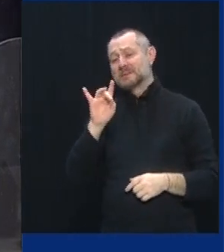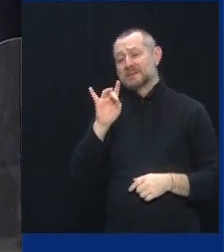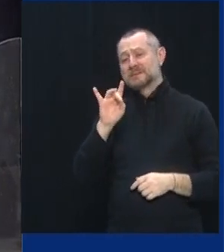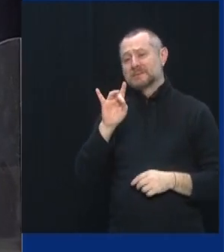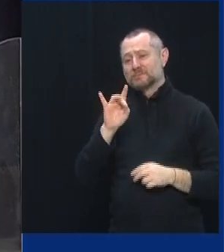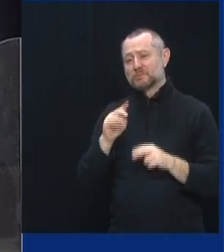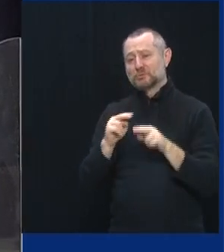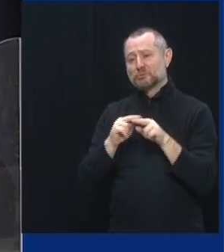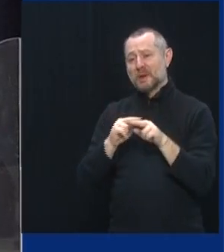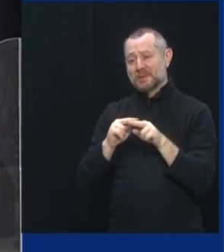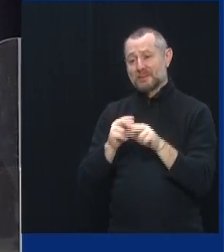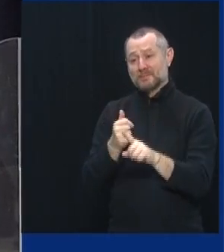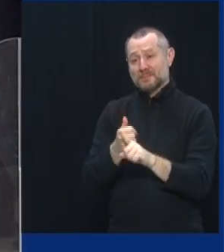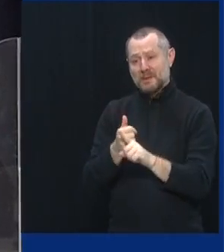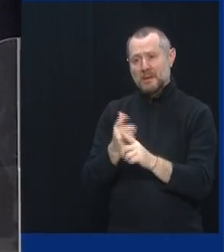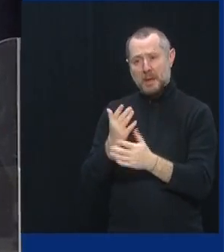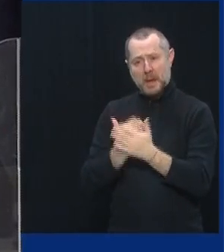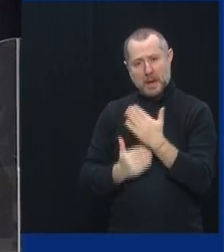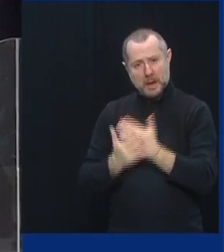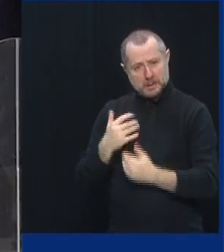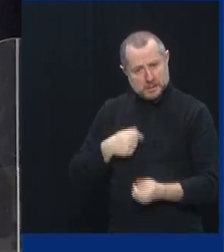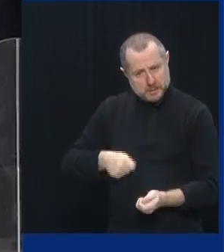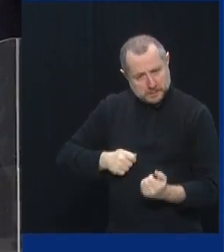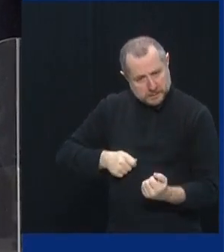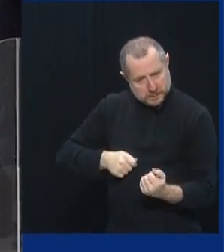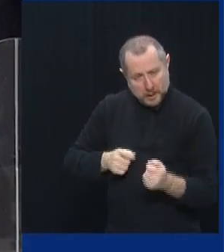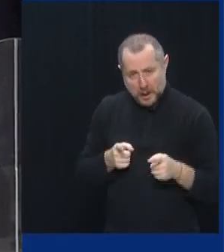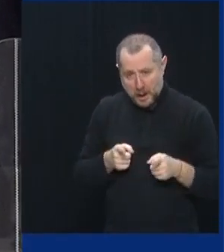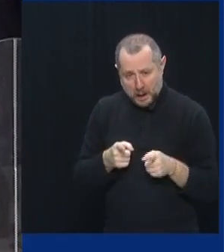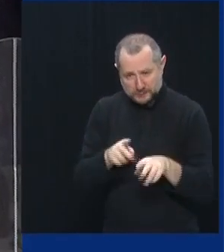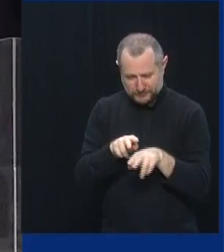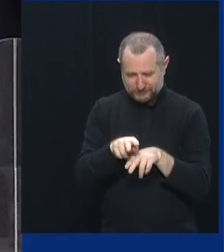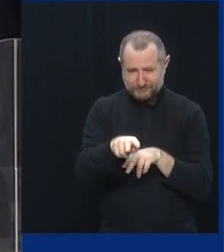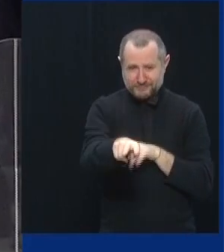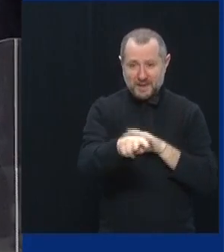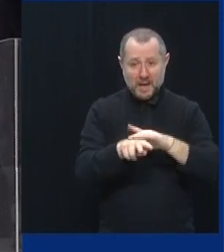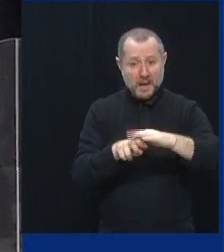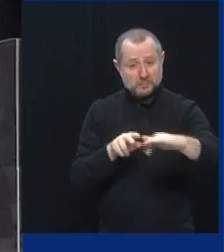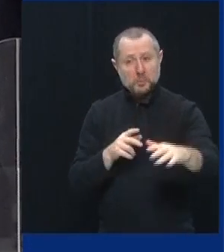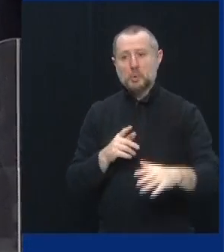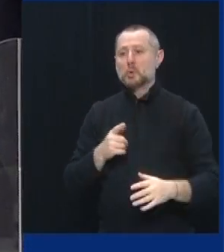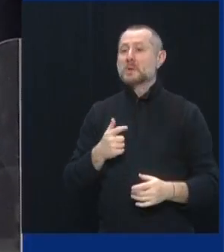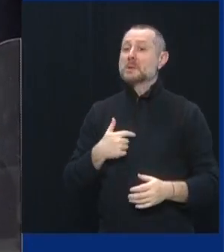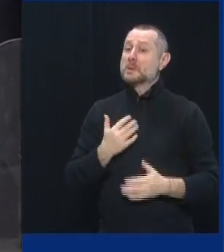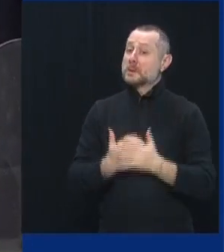HEAVY SNOW WAS ACCUMULATING AND DUG OUT BY HAND EIGHT REVENUE TRAINS AND ONE DEEISER TRAIN.